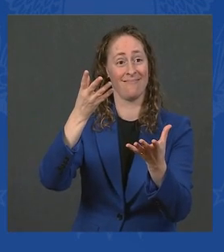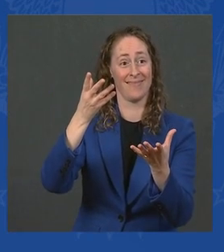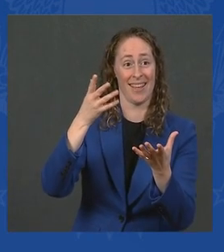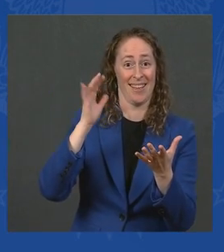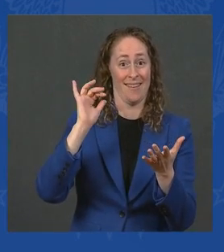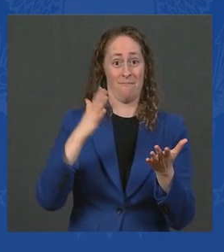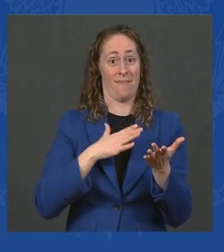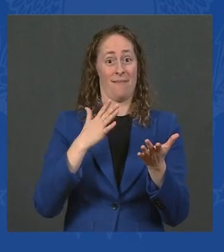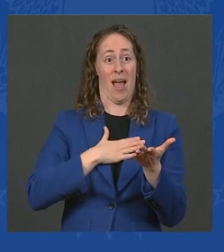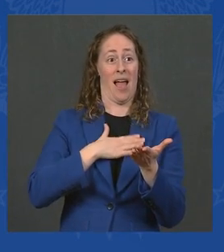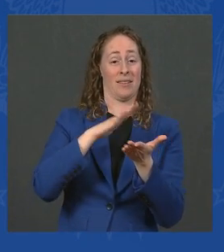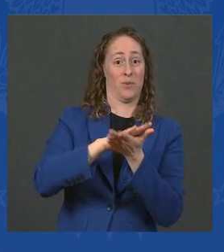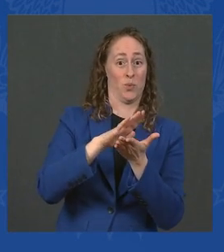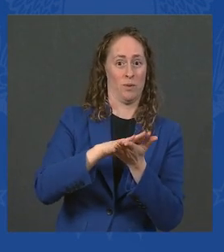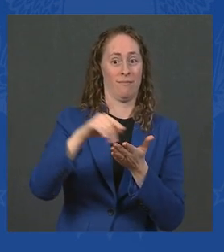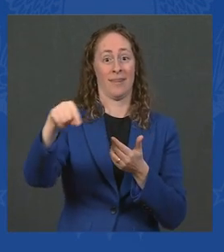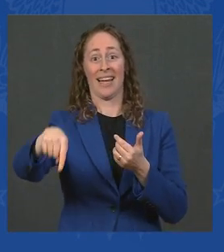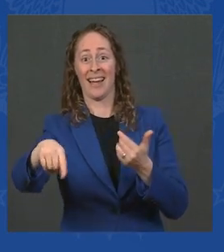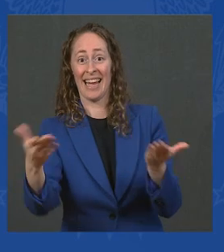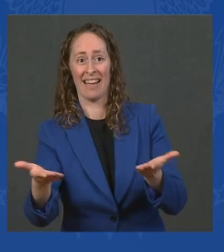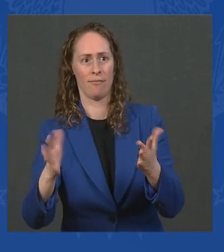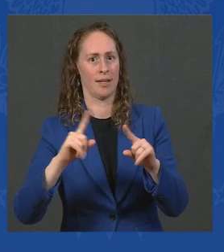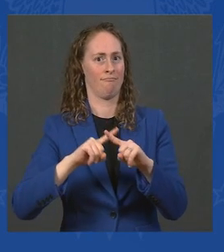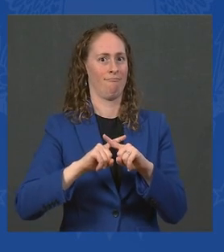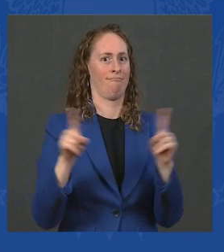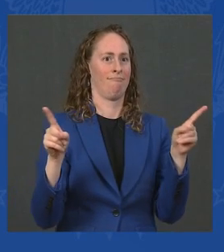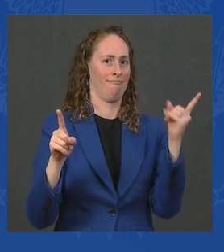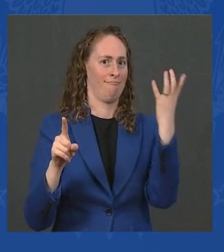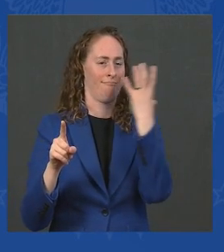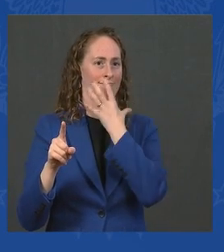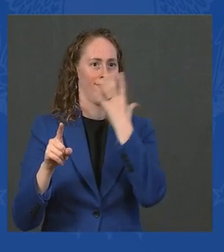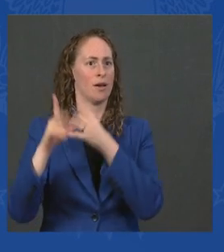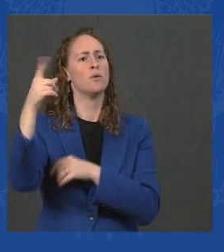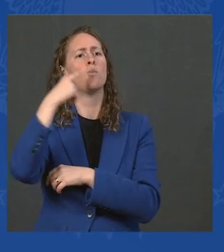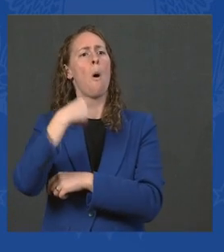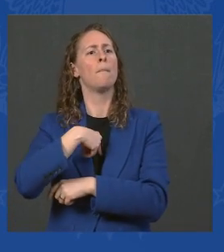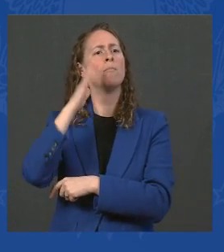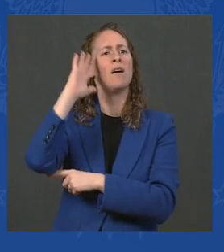When they said we were going to speak outside, I -- I wondered, "Why the hell are we going up all these stairs?